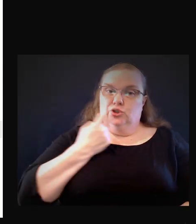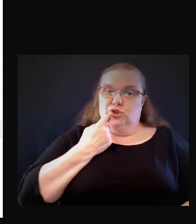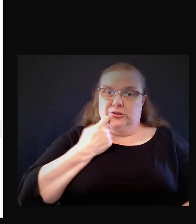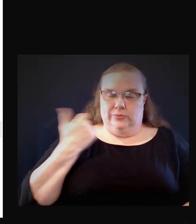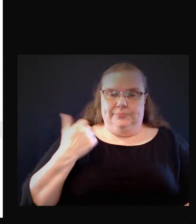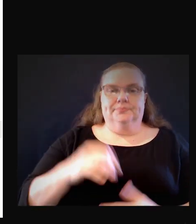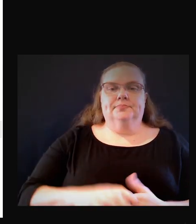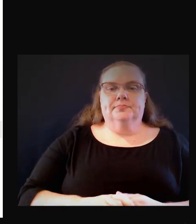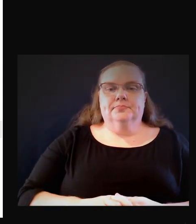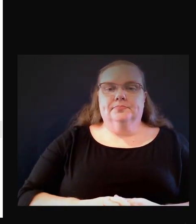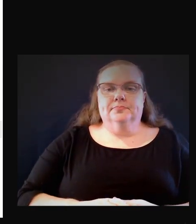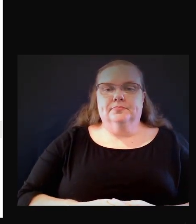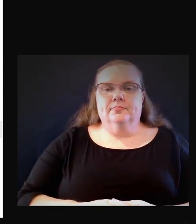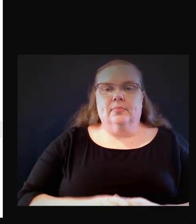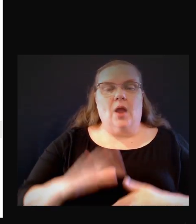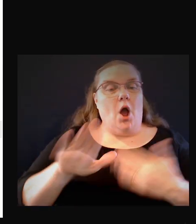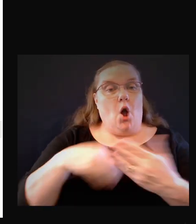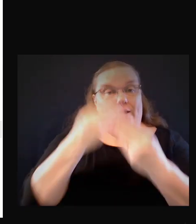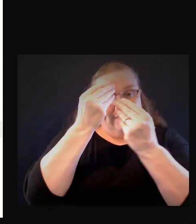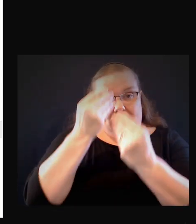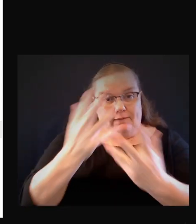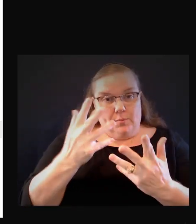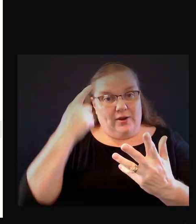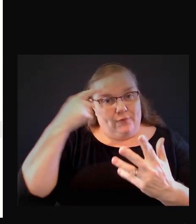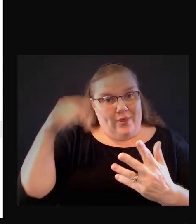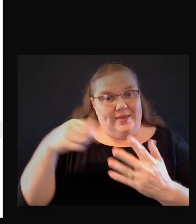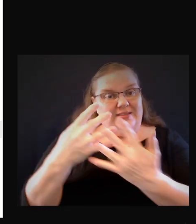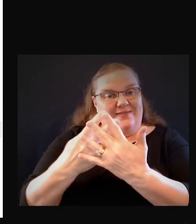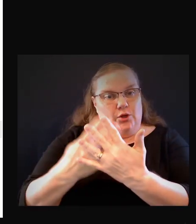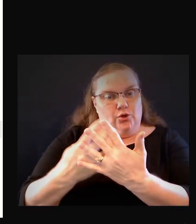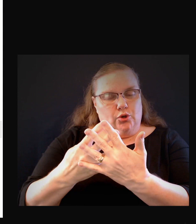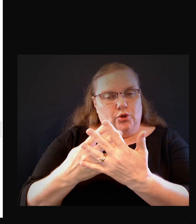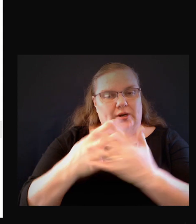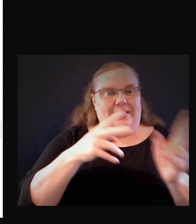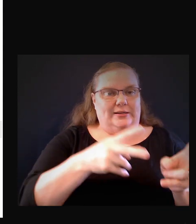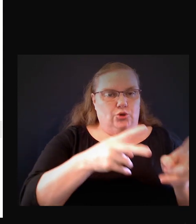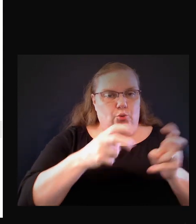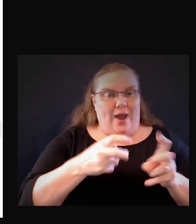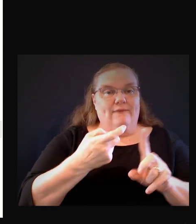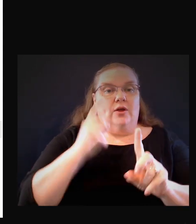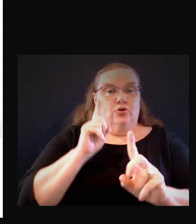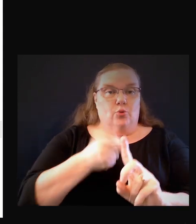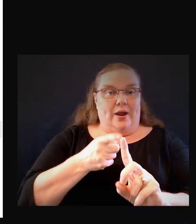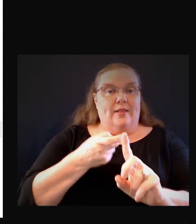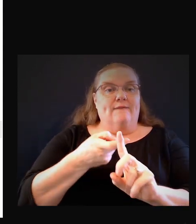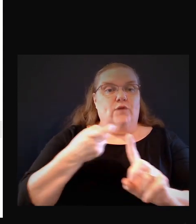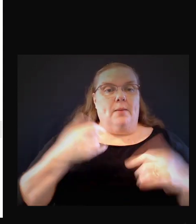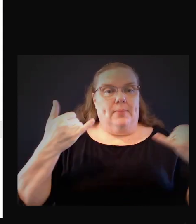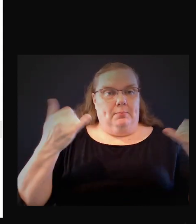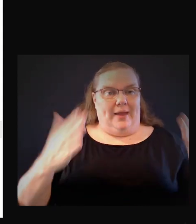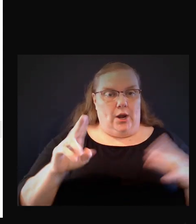All of the information for these filters is derived directly from the Player Profile as well as Play Stream events.